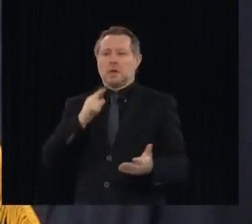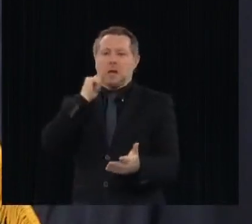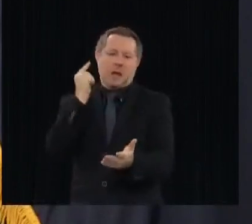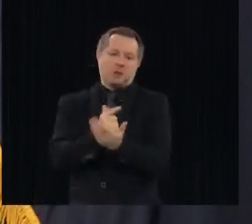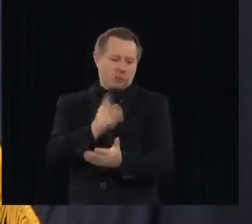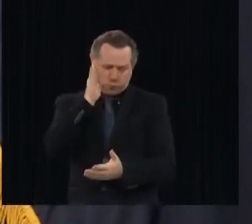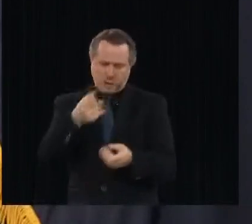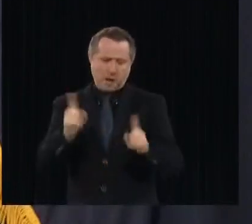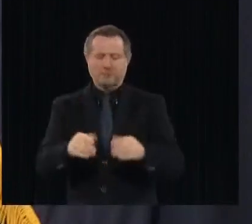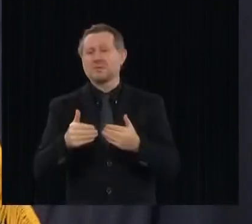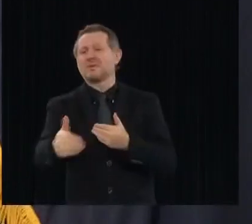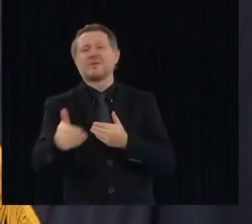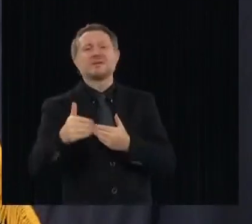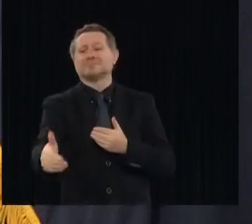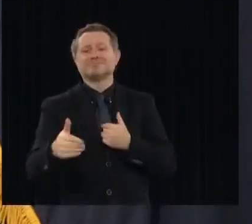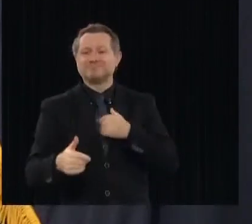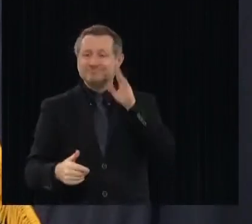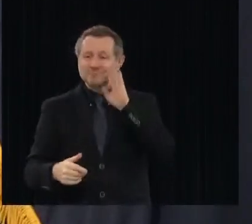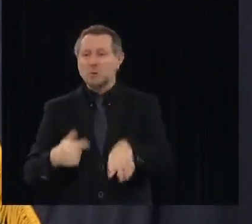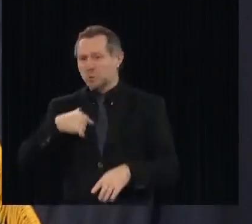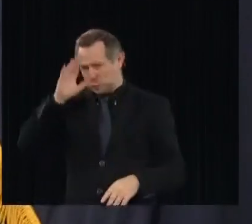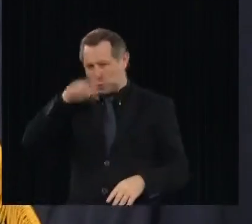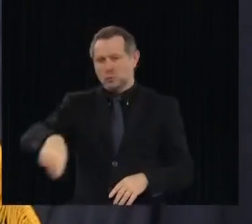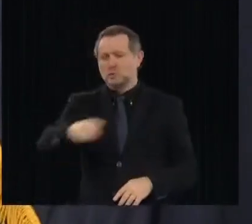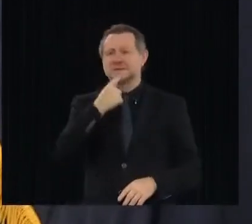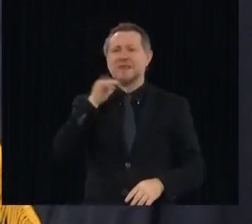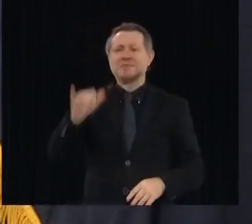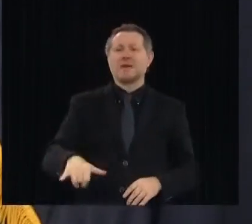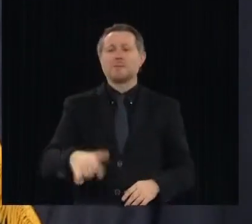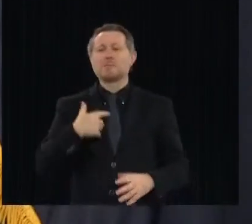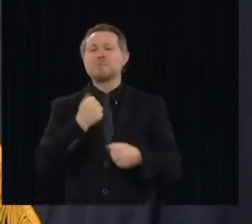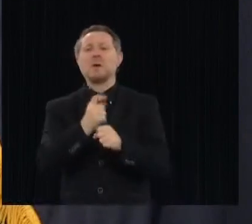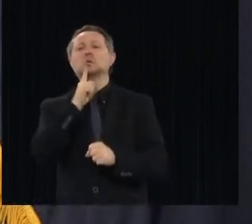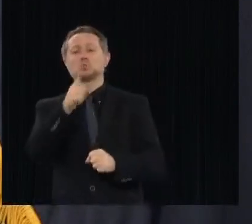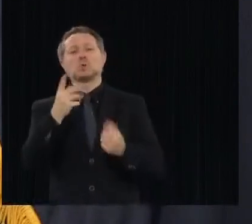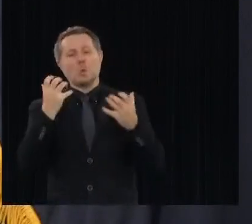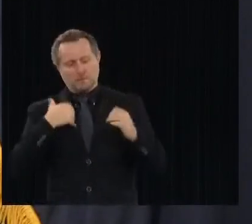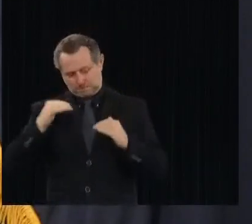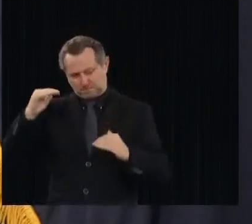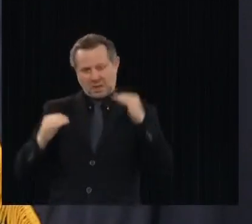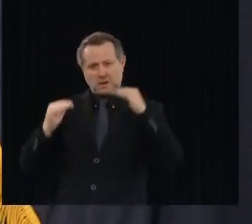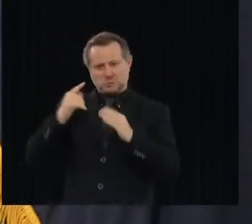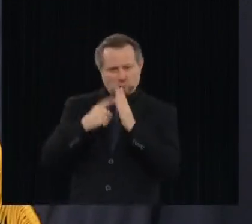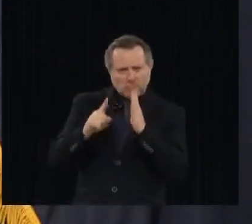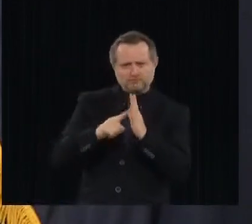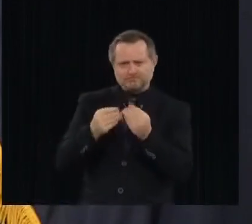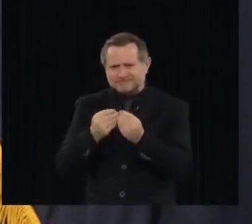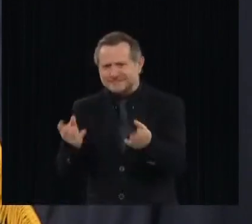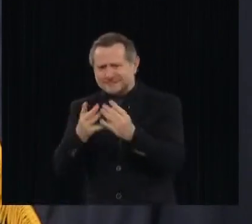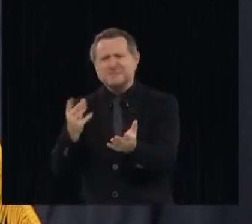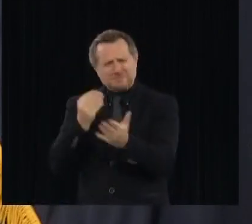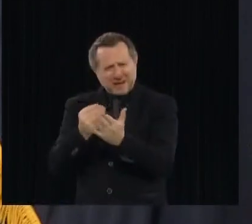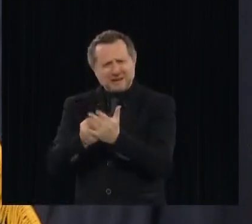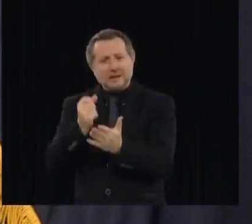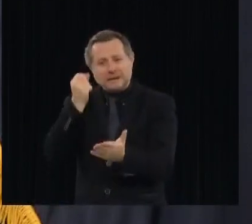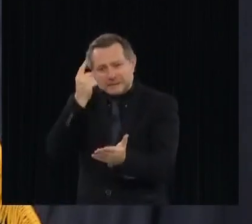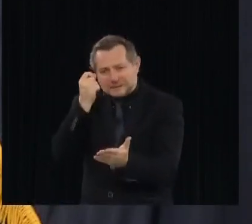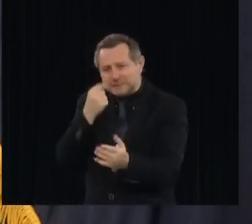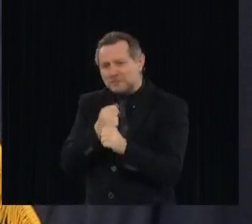YOU AUTHORIZED PAYMENT? THAT IS GOING TO HAPPEN.